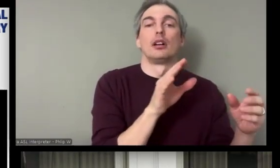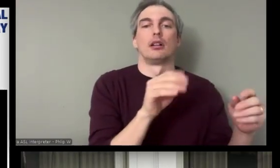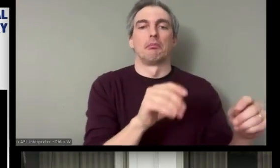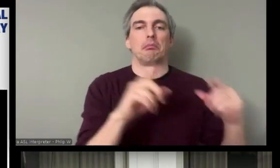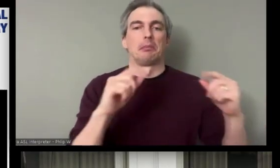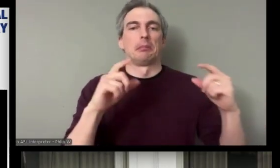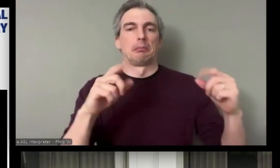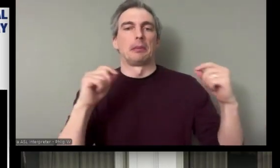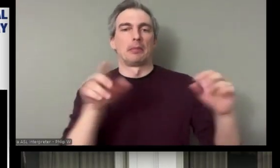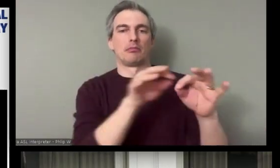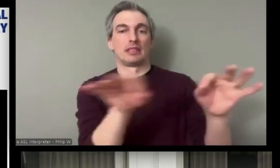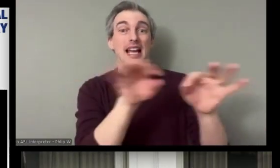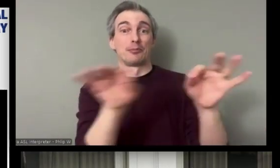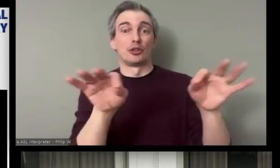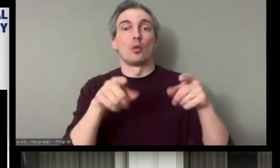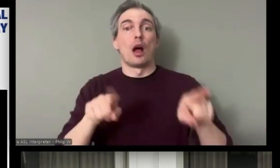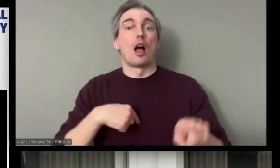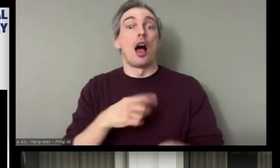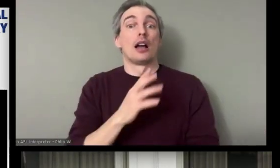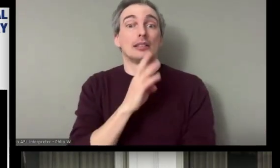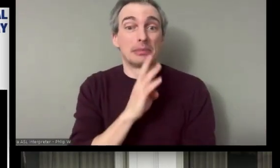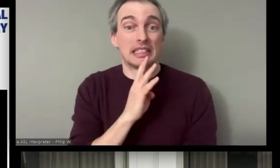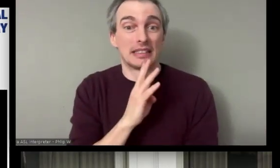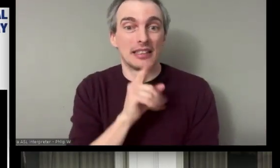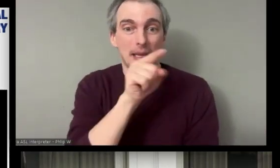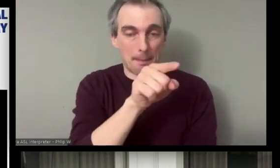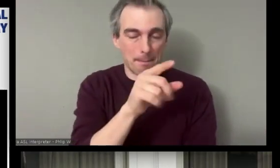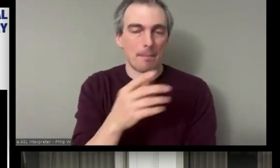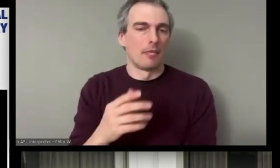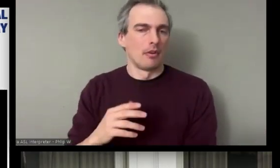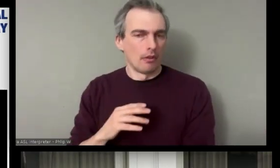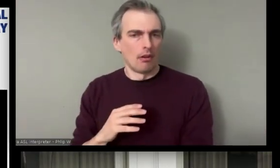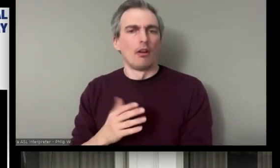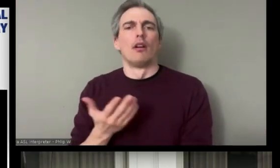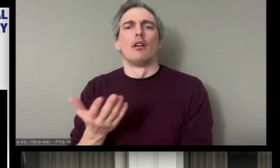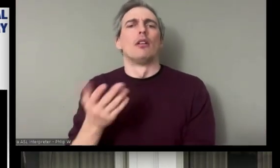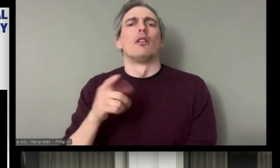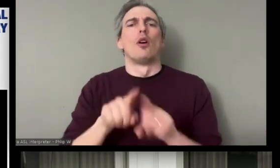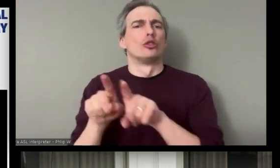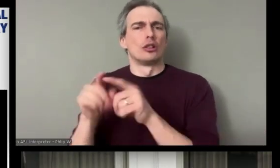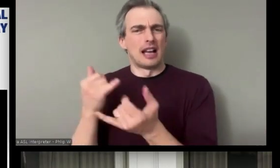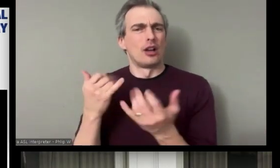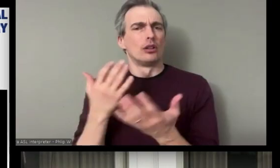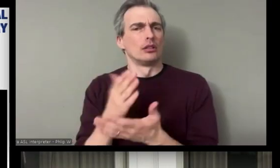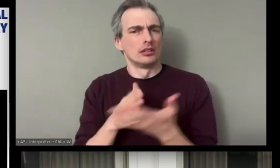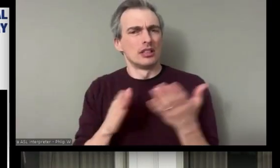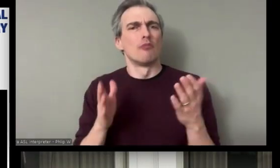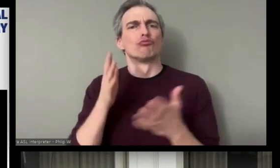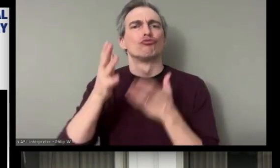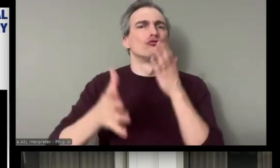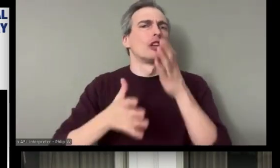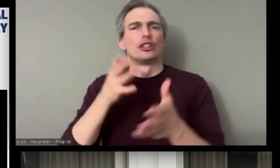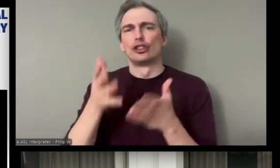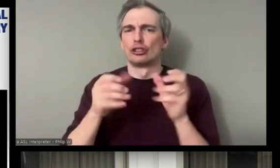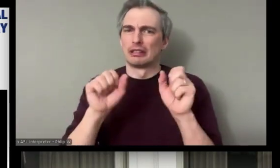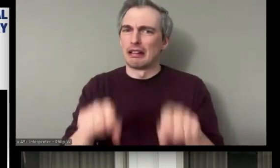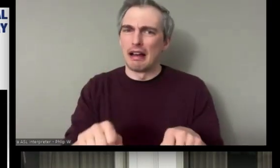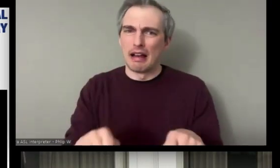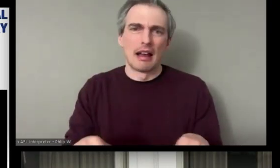But the key feature to talk about here is: Augmented communication device -- people have different things they want to say.